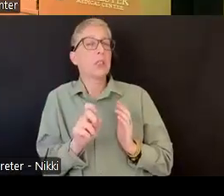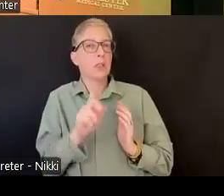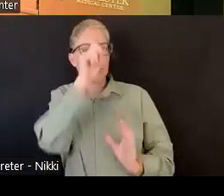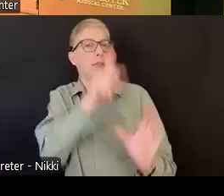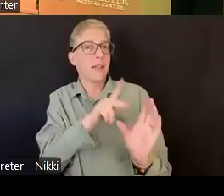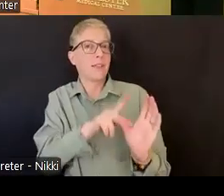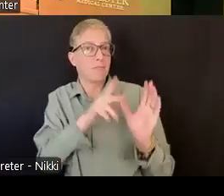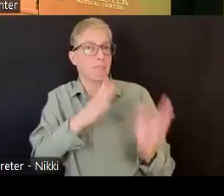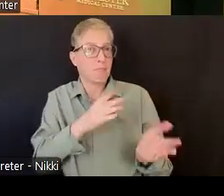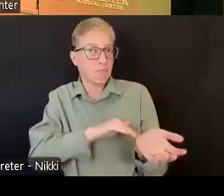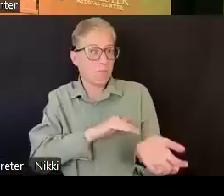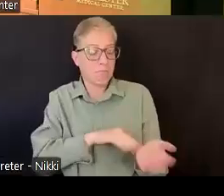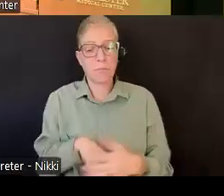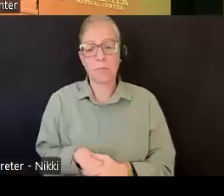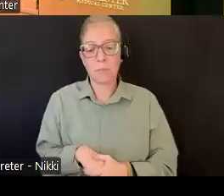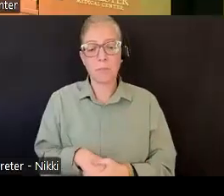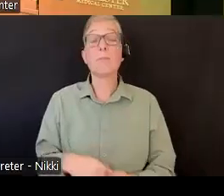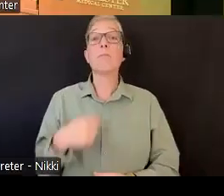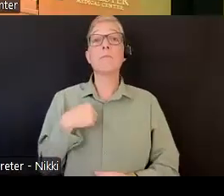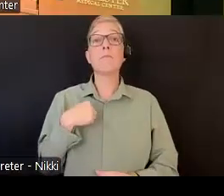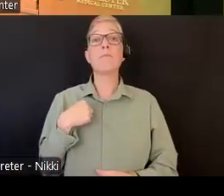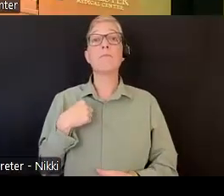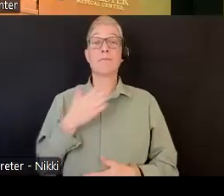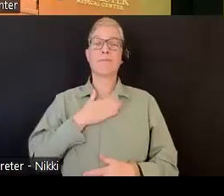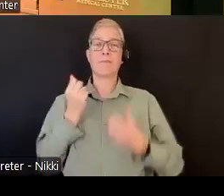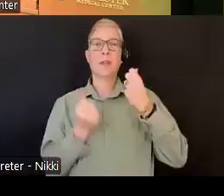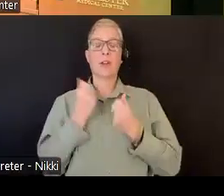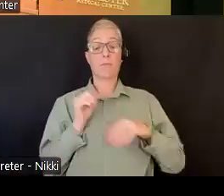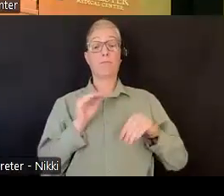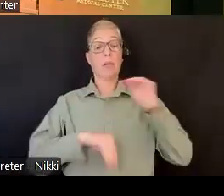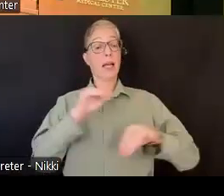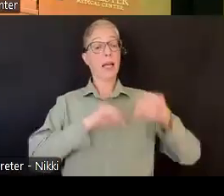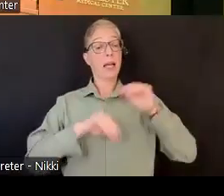my car, gave all my stuff away, I started driving cross country. My family's like, "Where are you